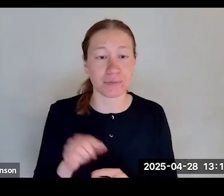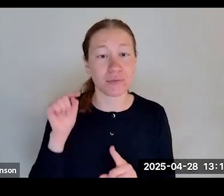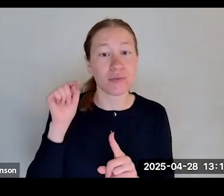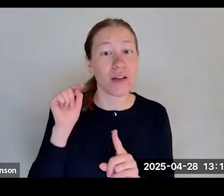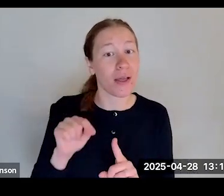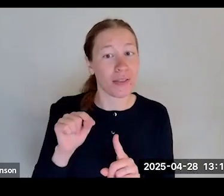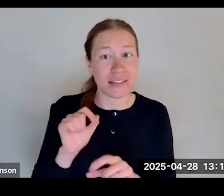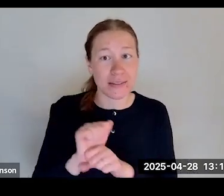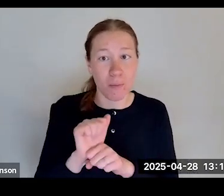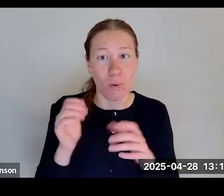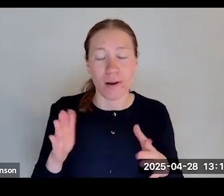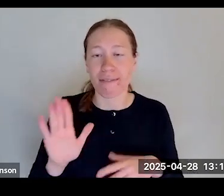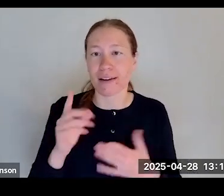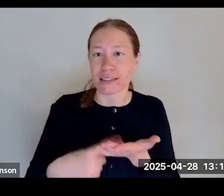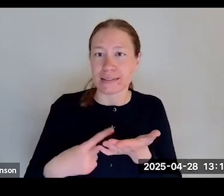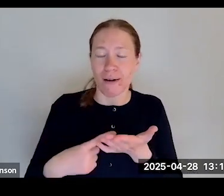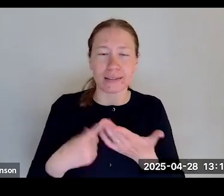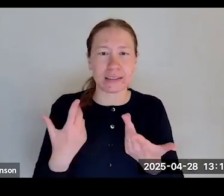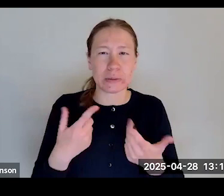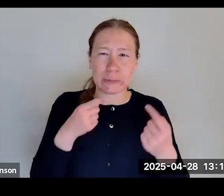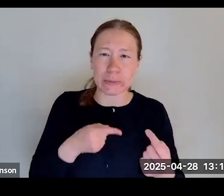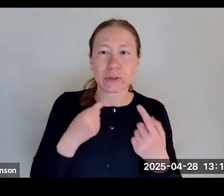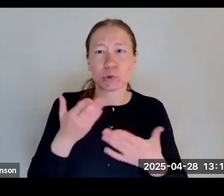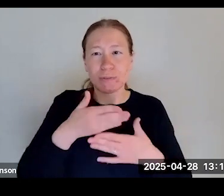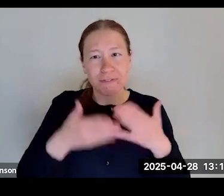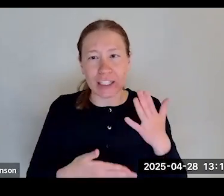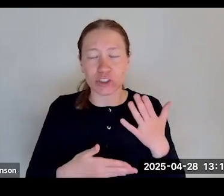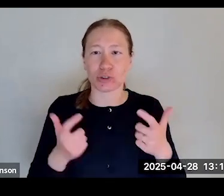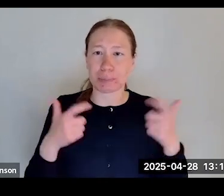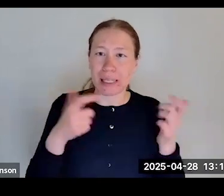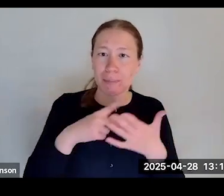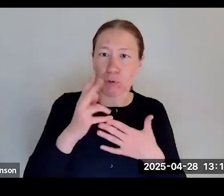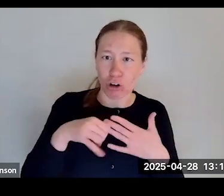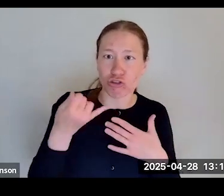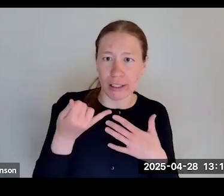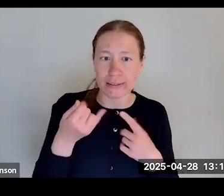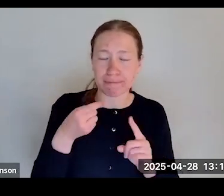they discussed the completion of large projects as a workplace barrier they were having difficulty with.